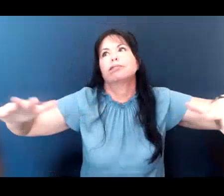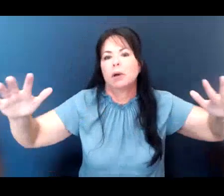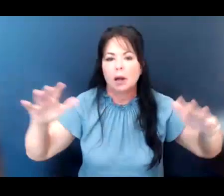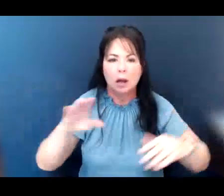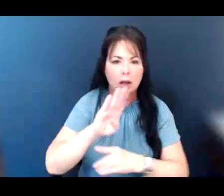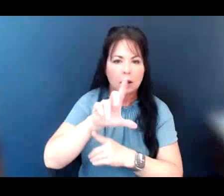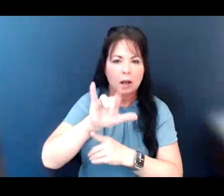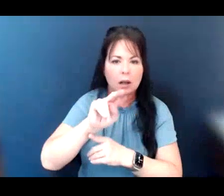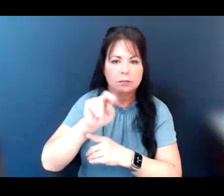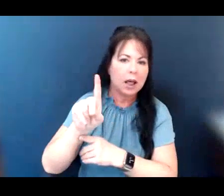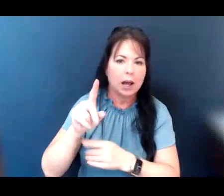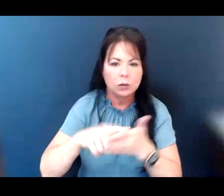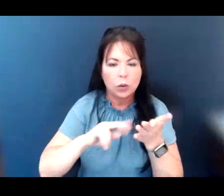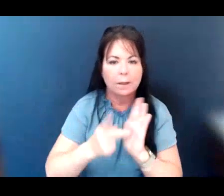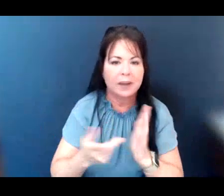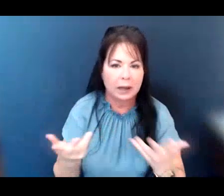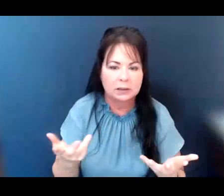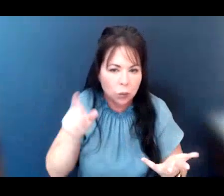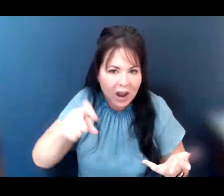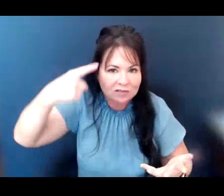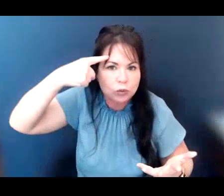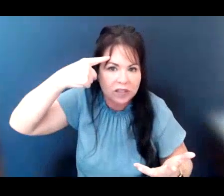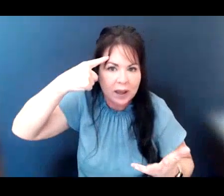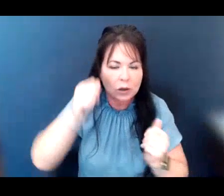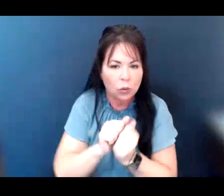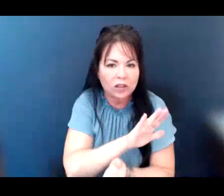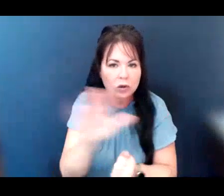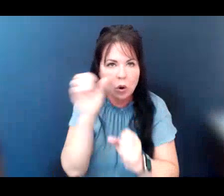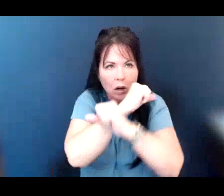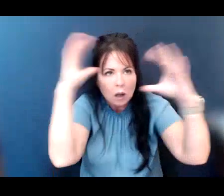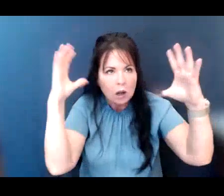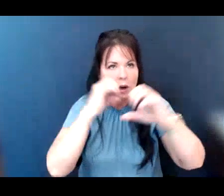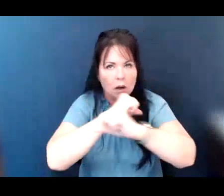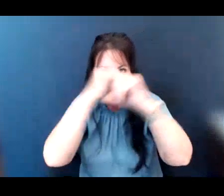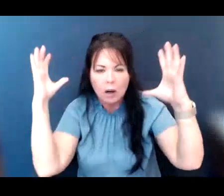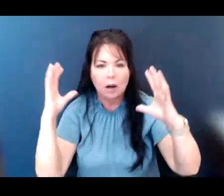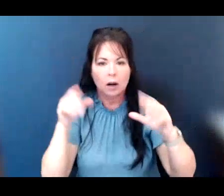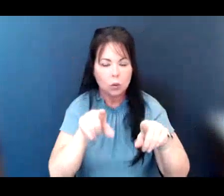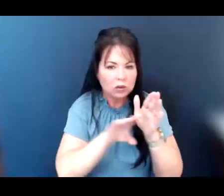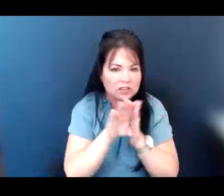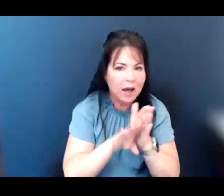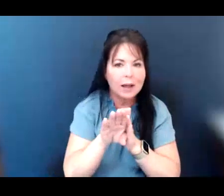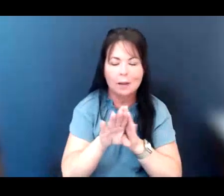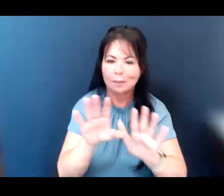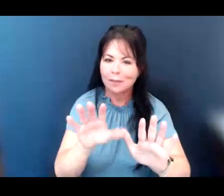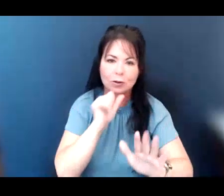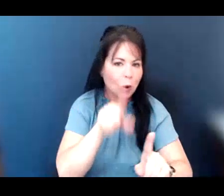And we need to think about that with our personas. So I really encourage you, as you're developing those personas, don't necessarily think about that disability.